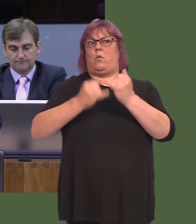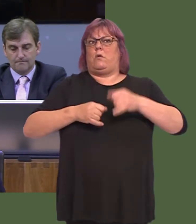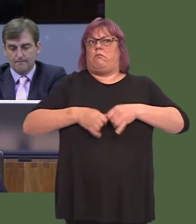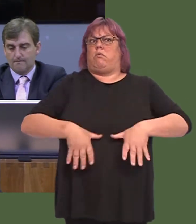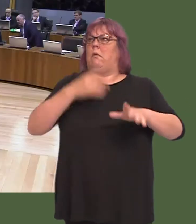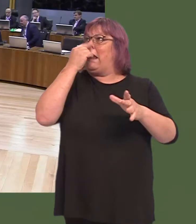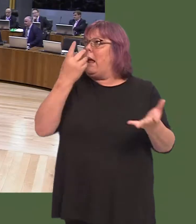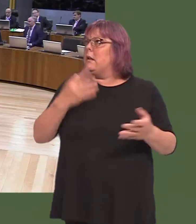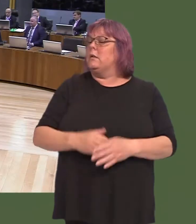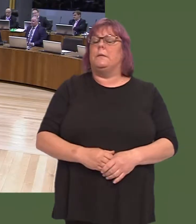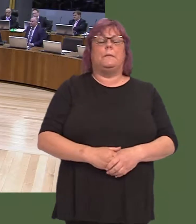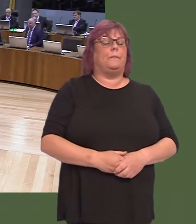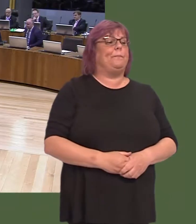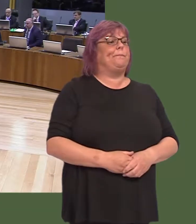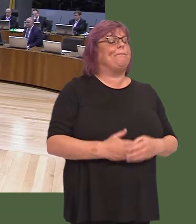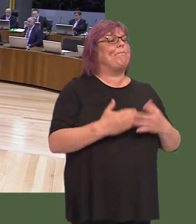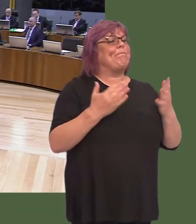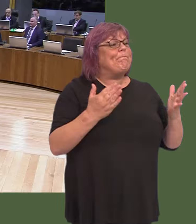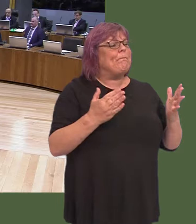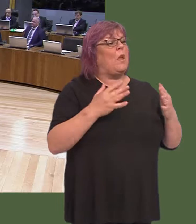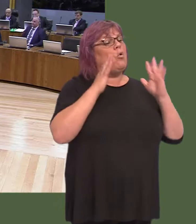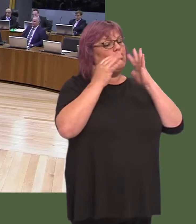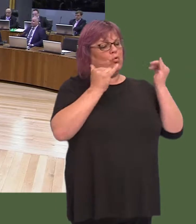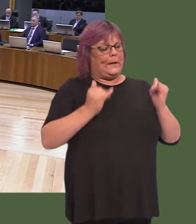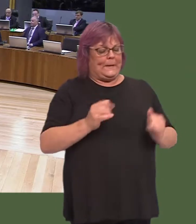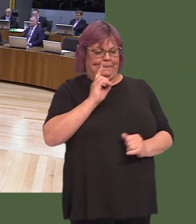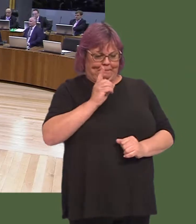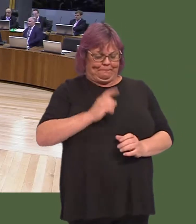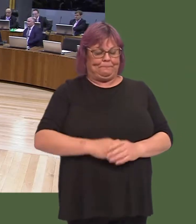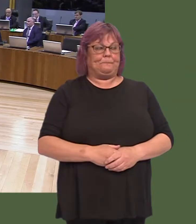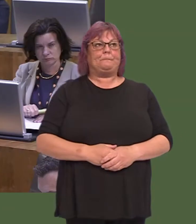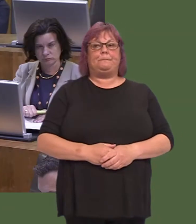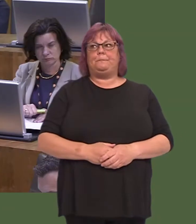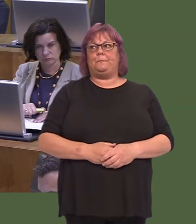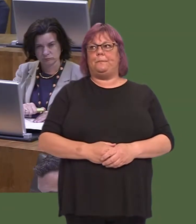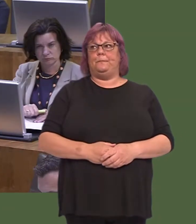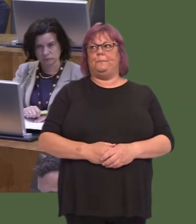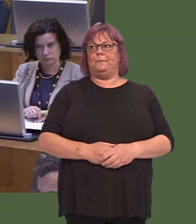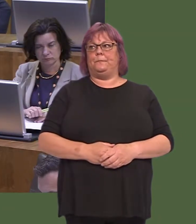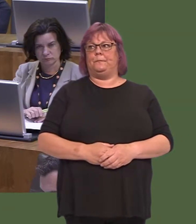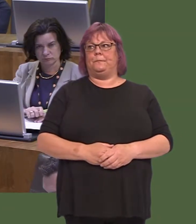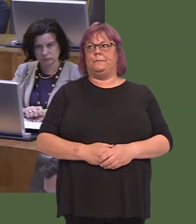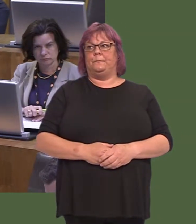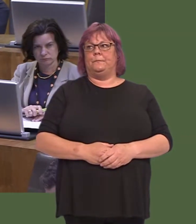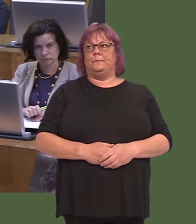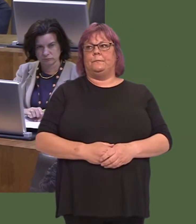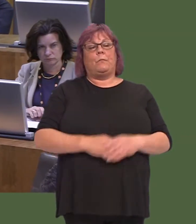Carwyn Jones AM: With screening, it's a question of who you target for the screening, because